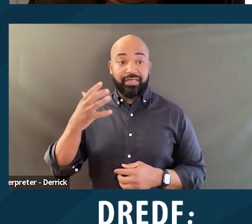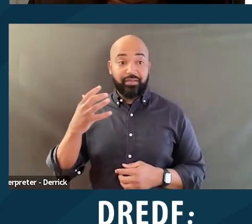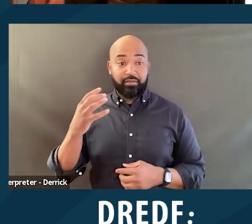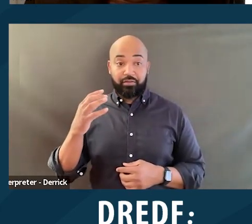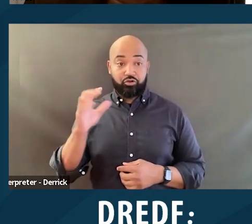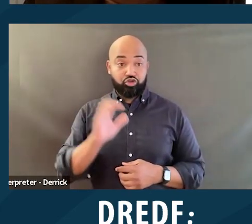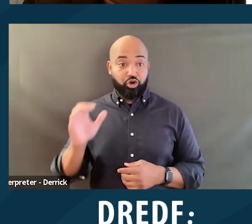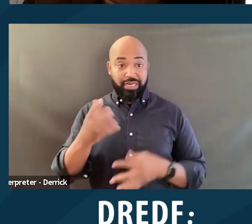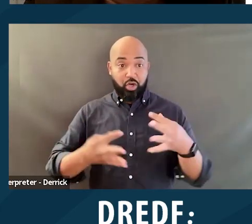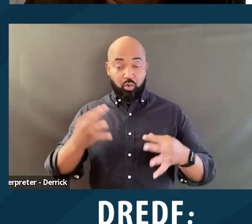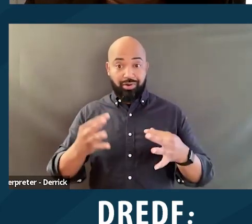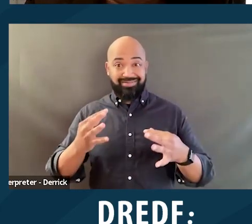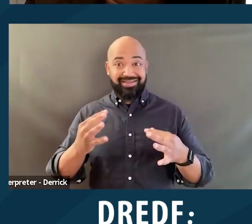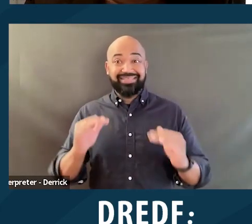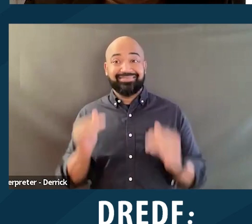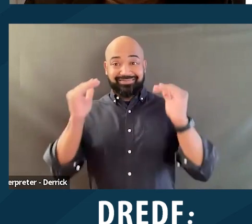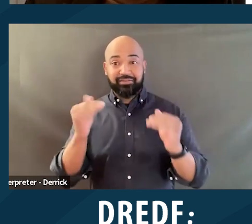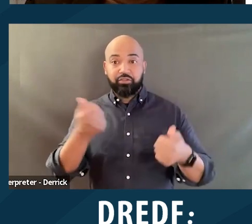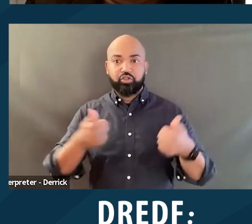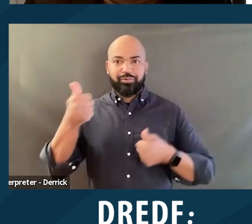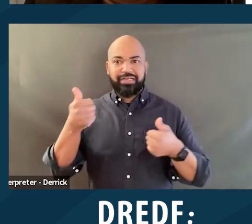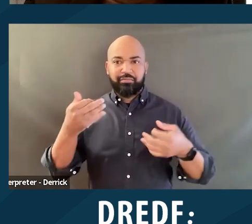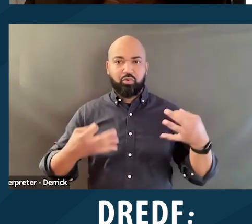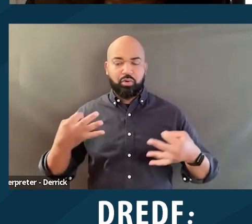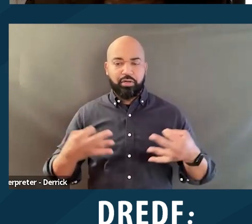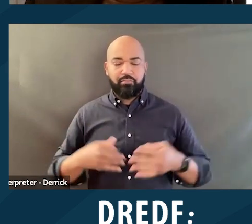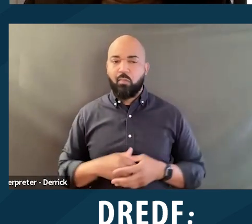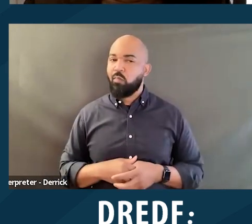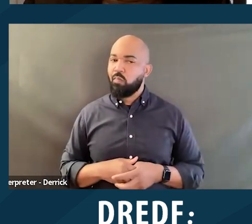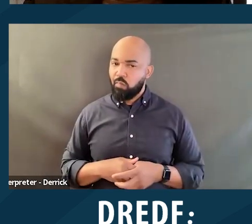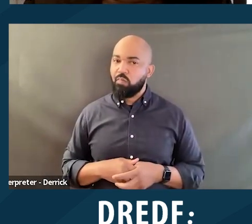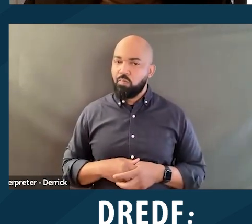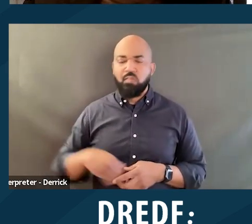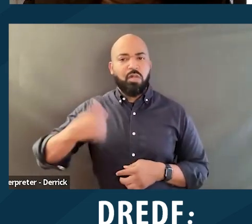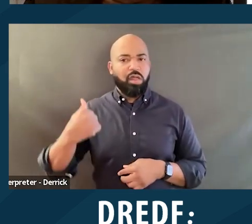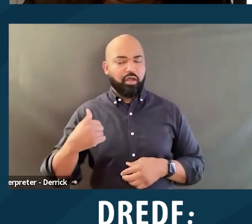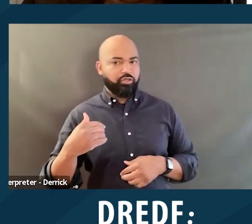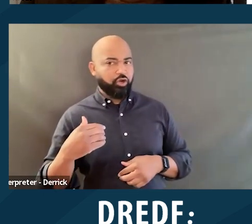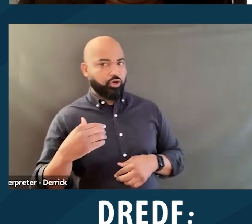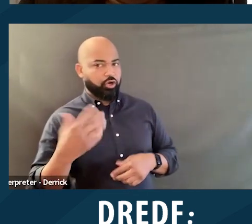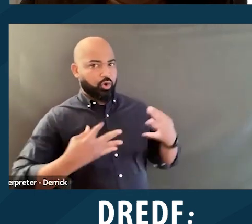And because it could go up to the Supreme Court ‑‑ and even if it doesn't go up to the Supreme Court,